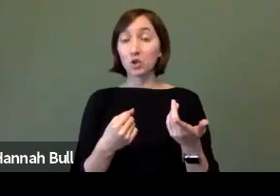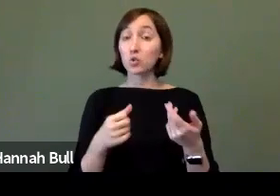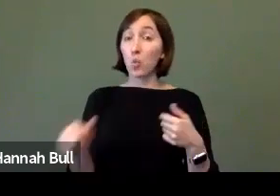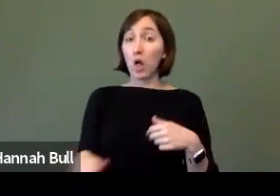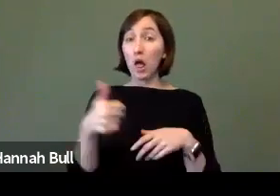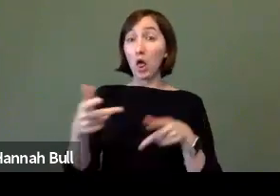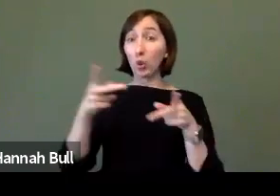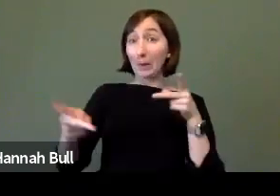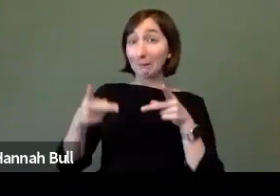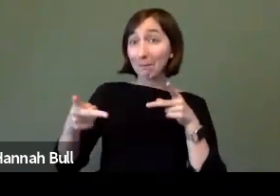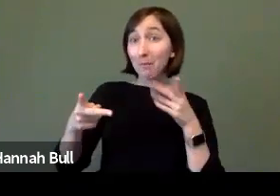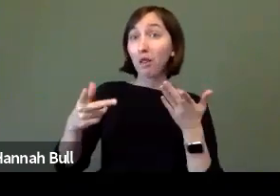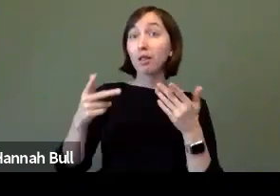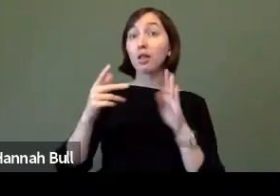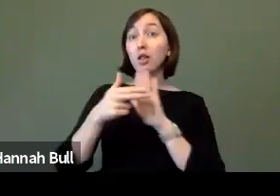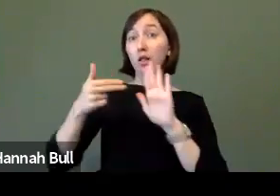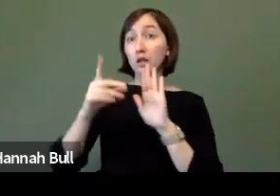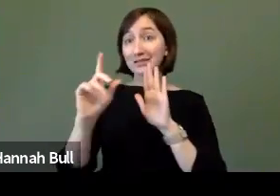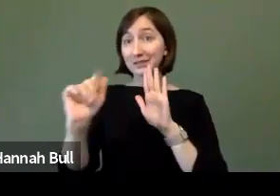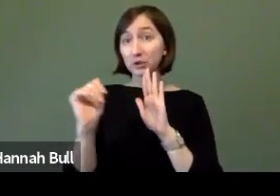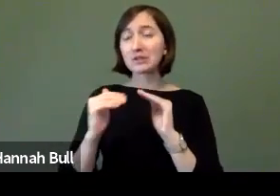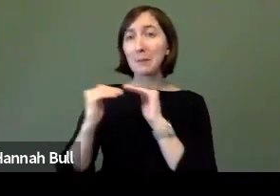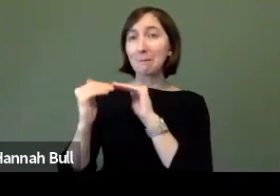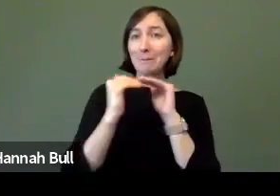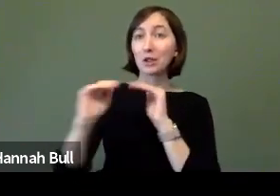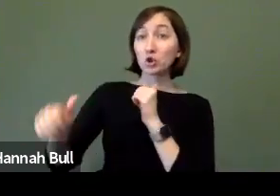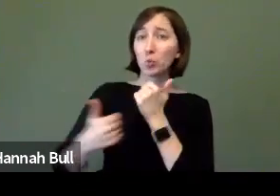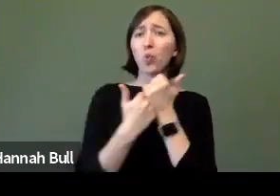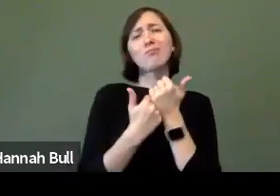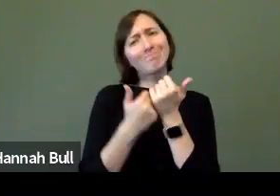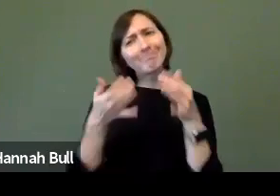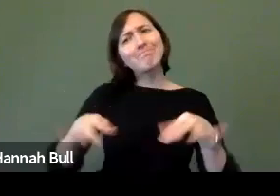and getting peer support can be really important.